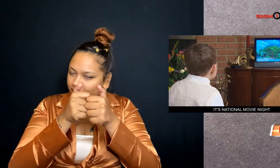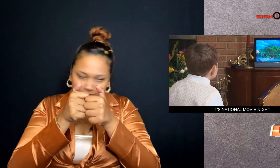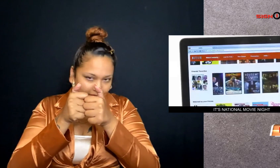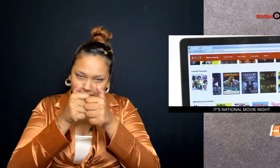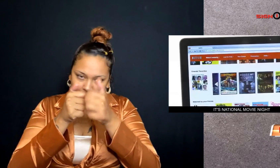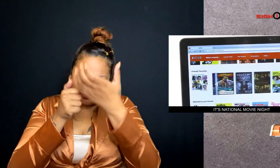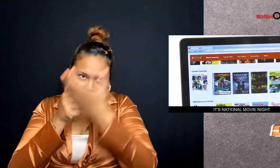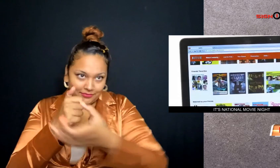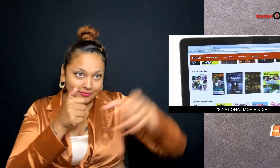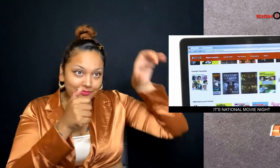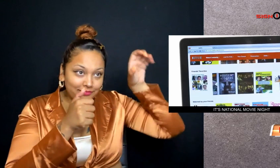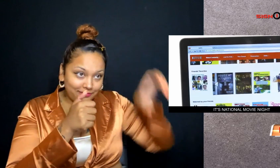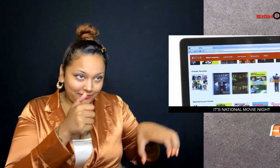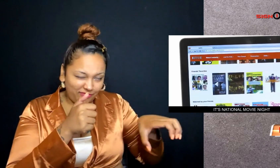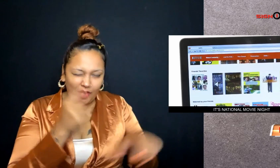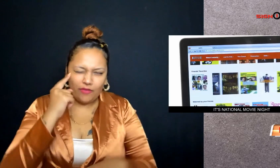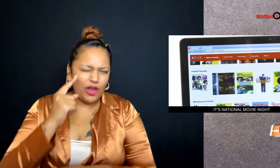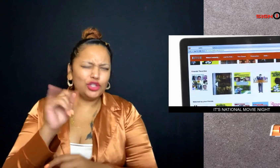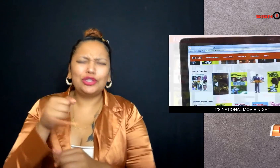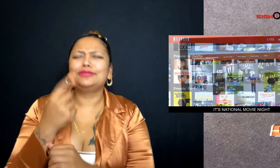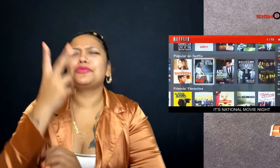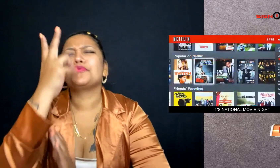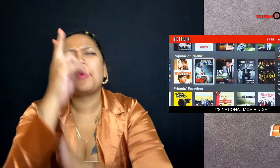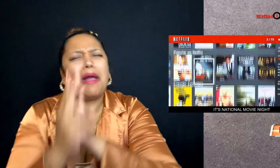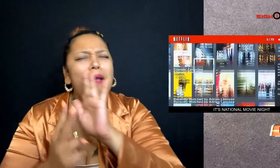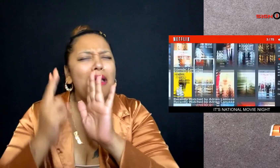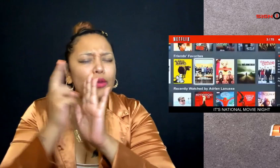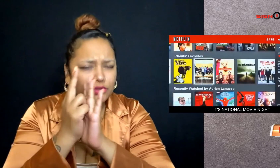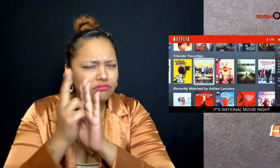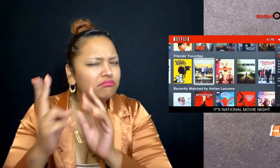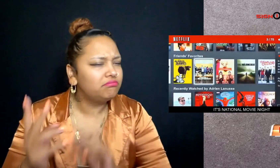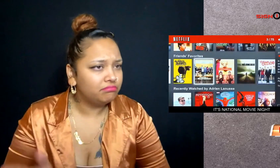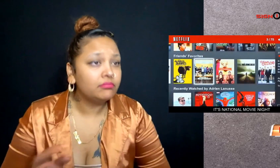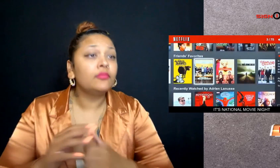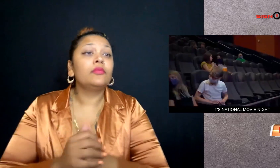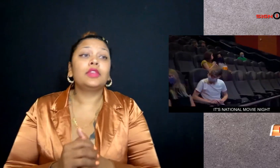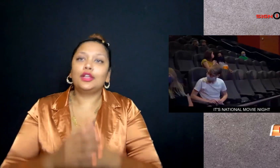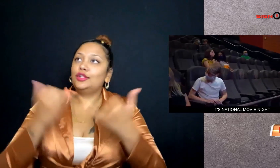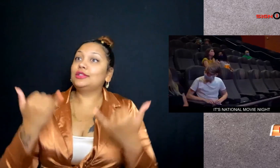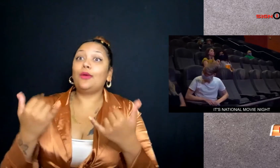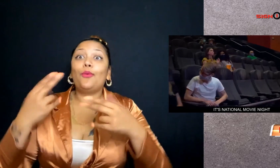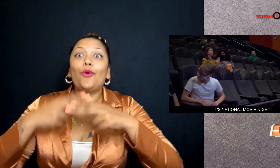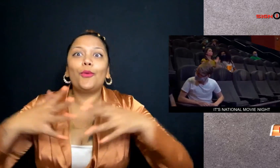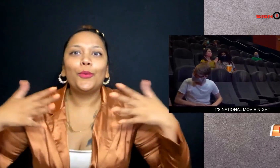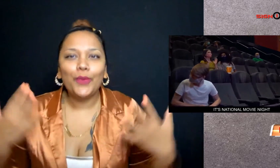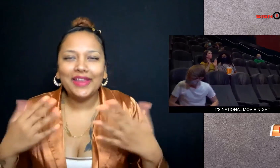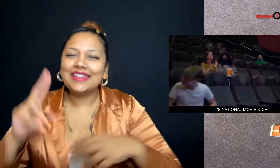today is the perfect day to put down your phone for just a couple of hours today is